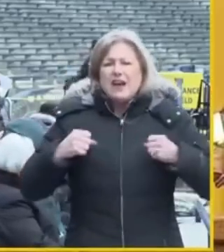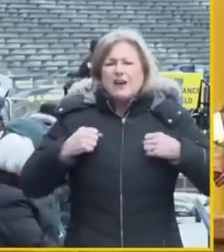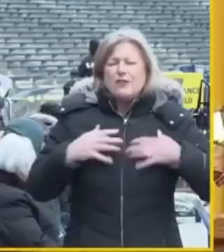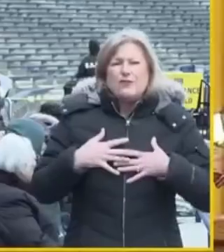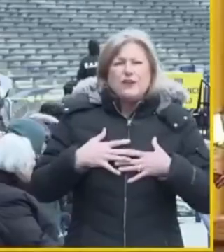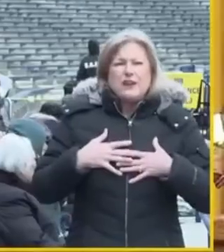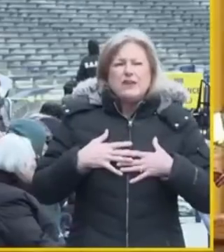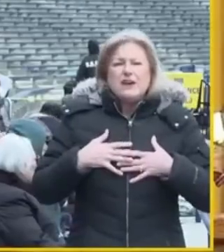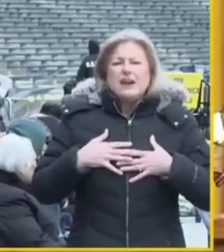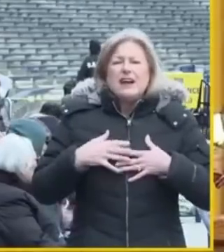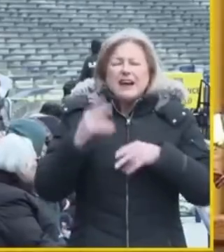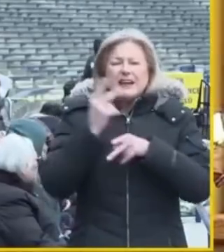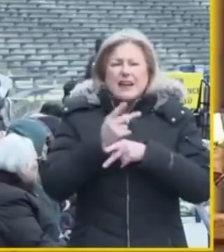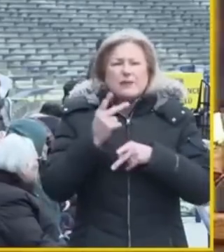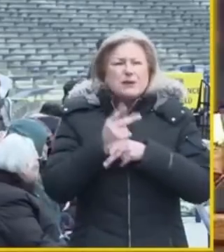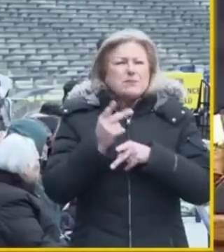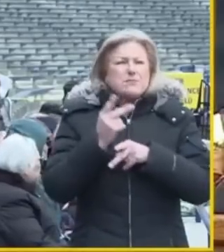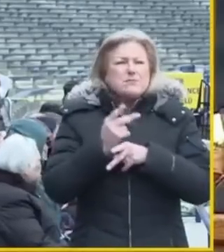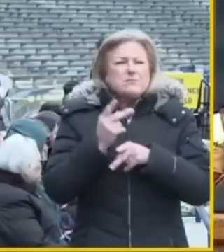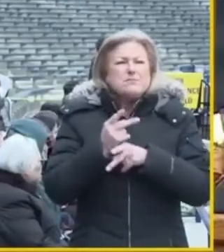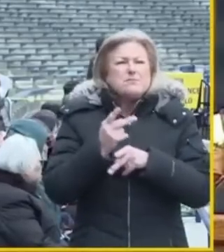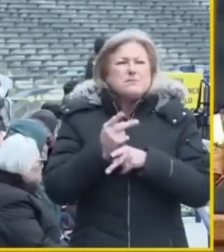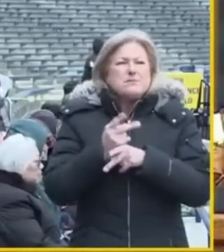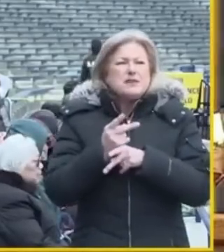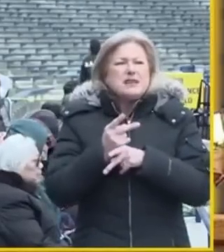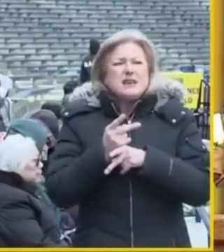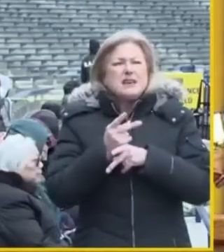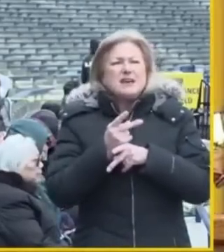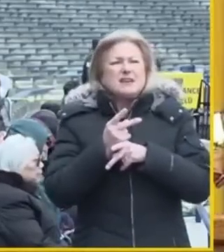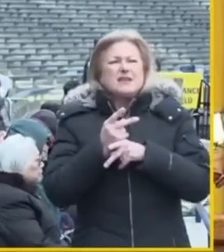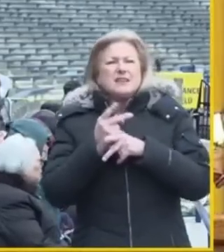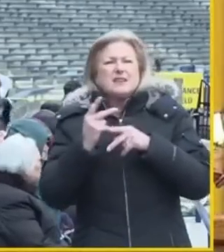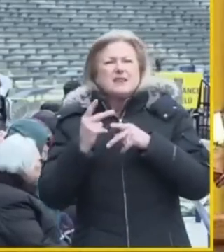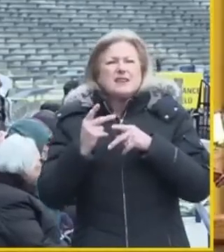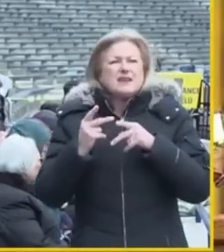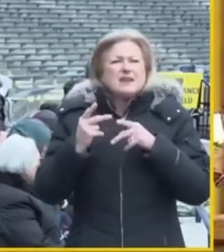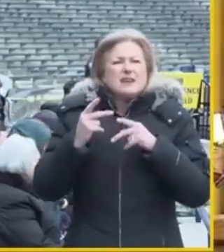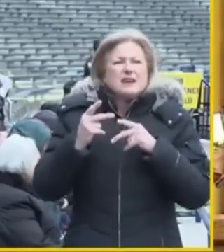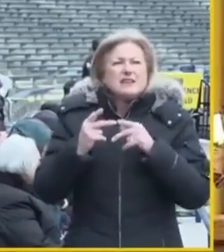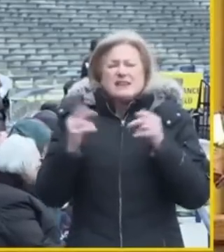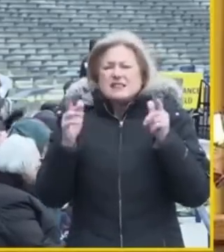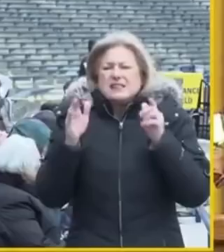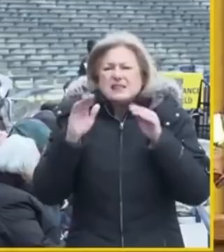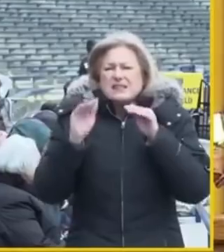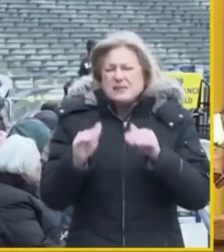keeping me small than keeping me safe. I wish I had known that I was brave enough